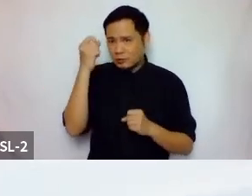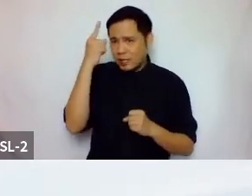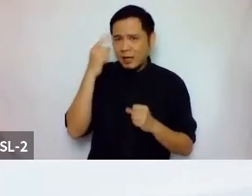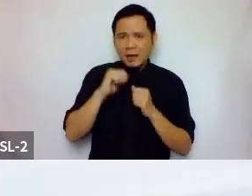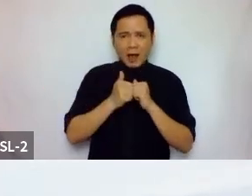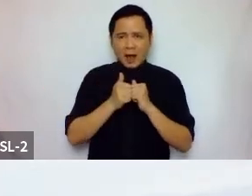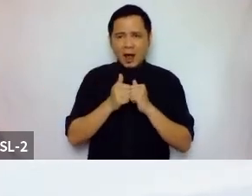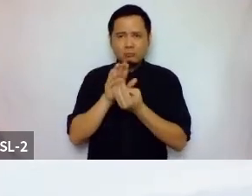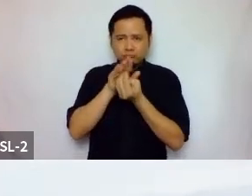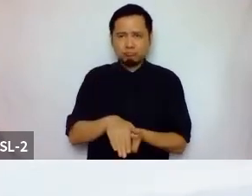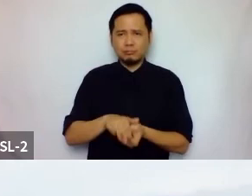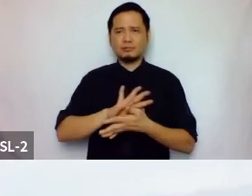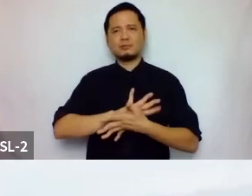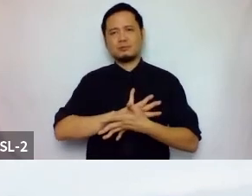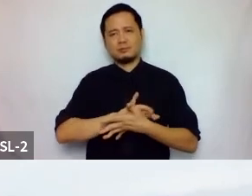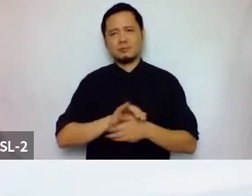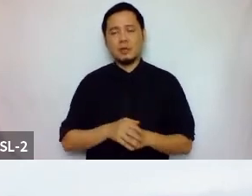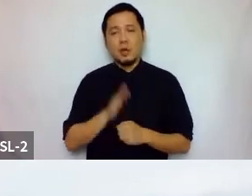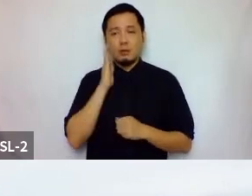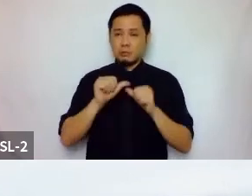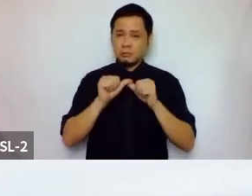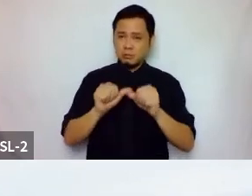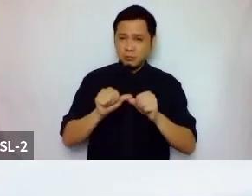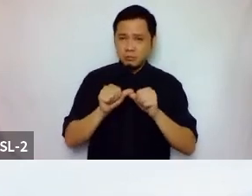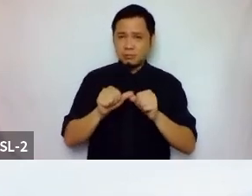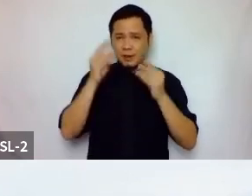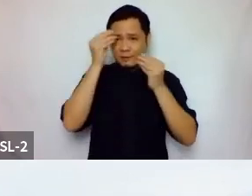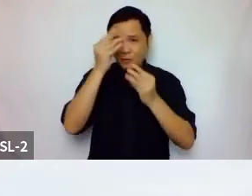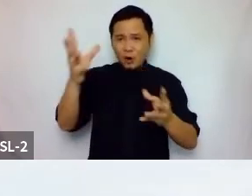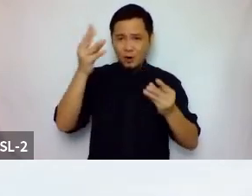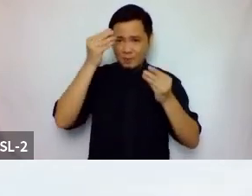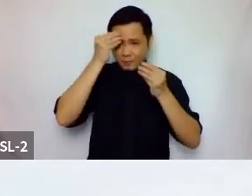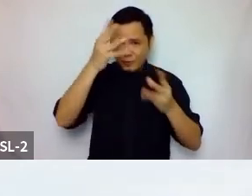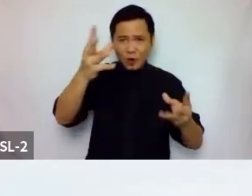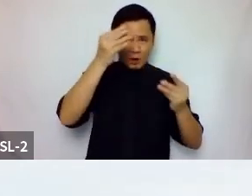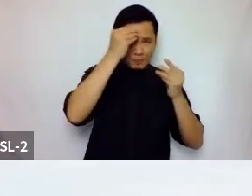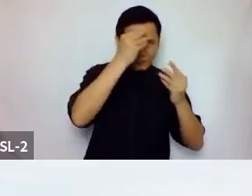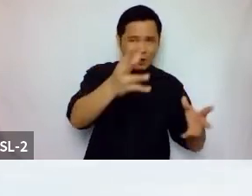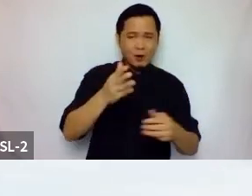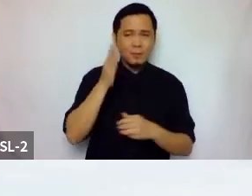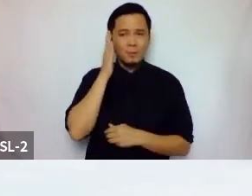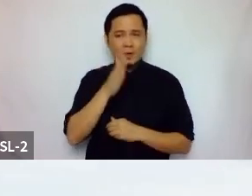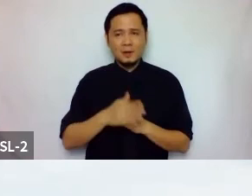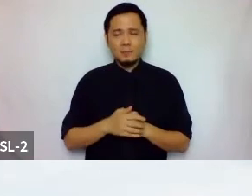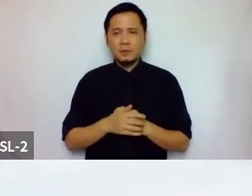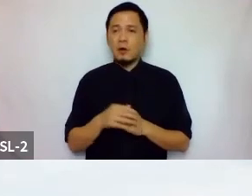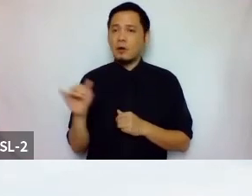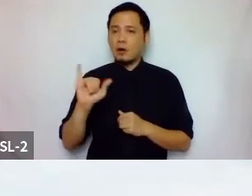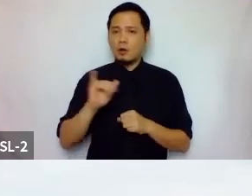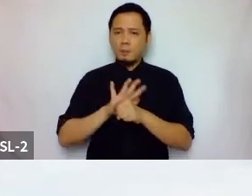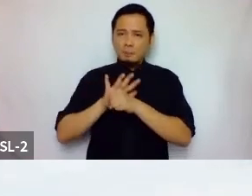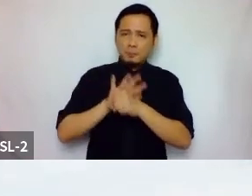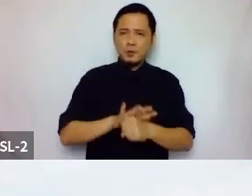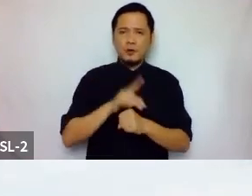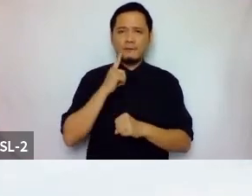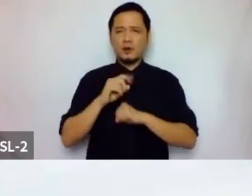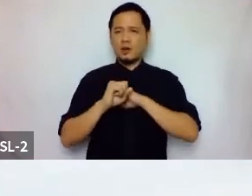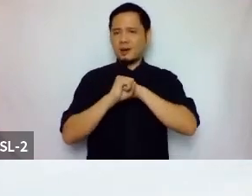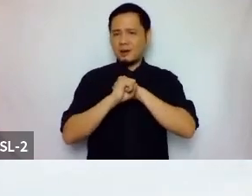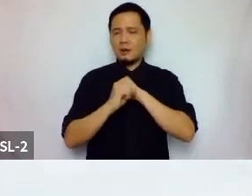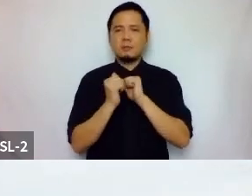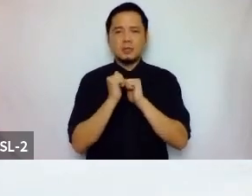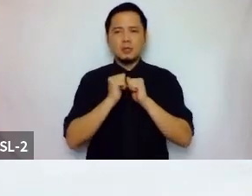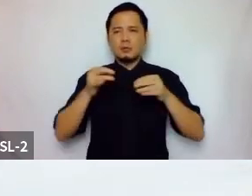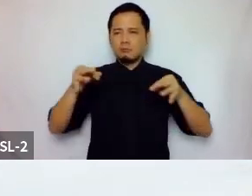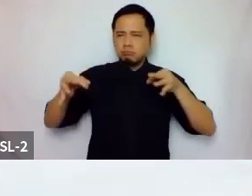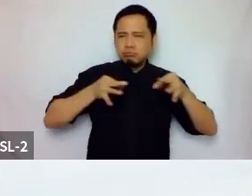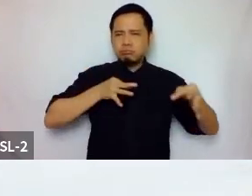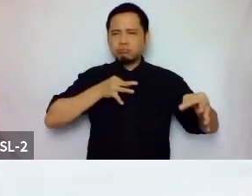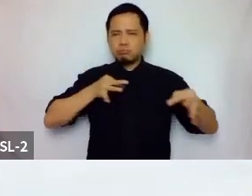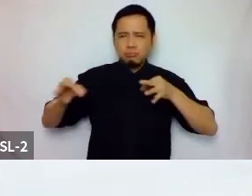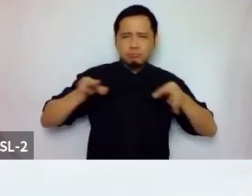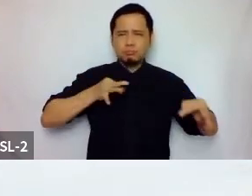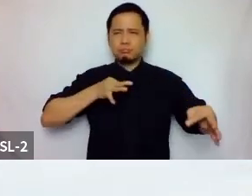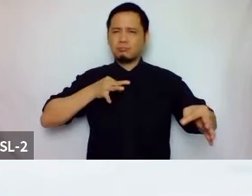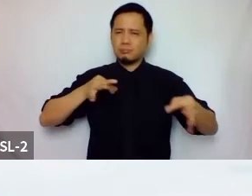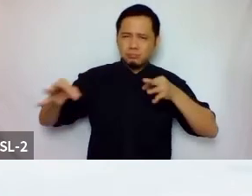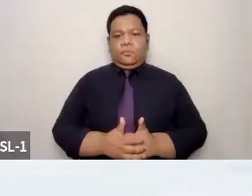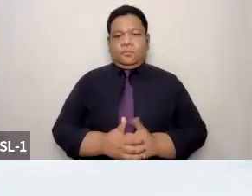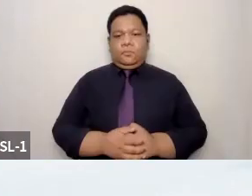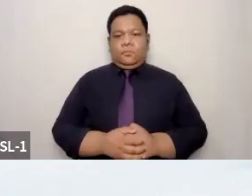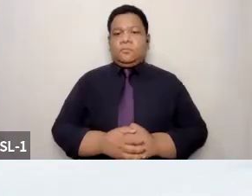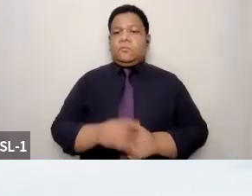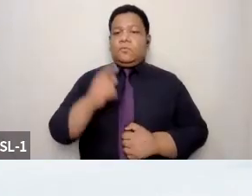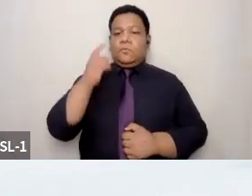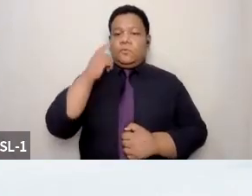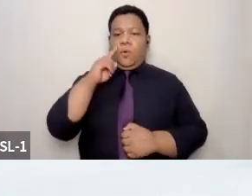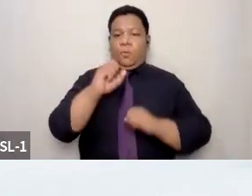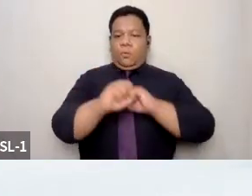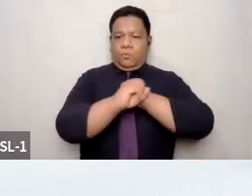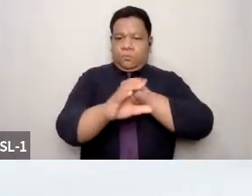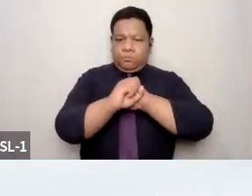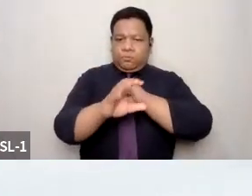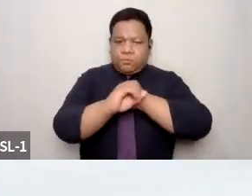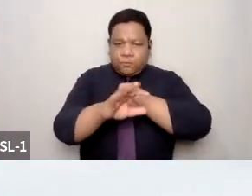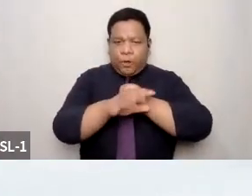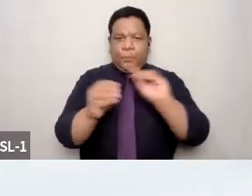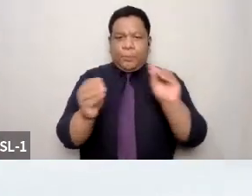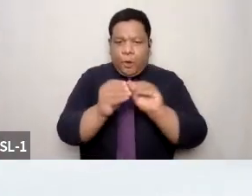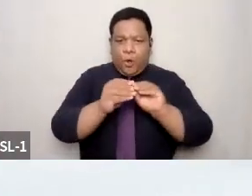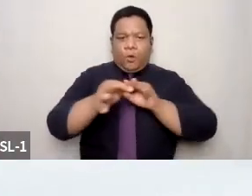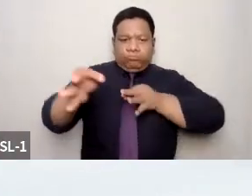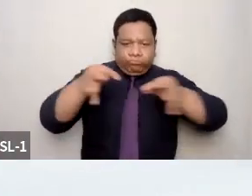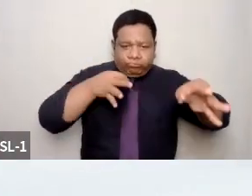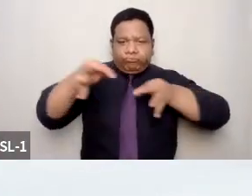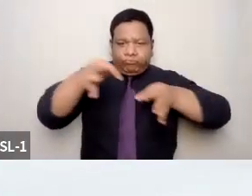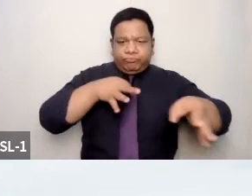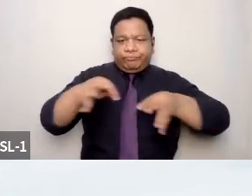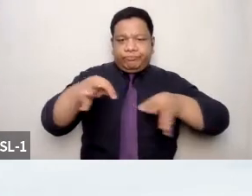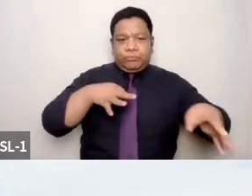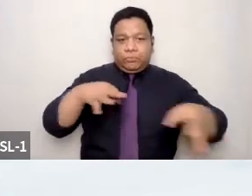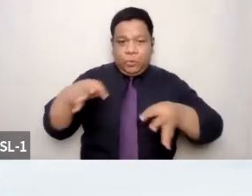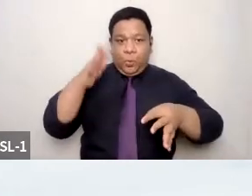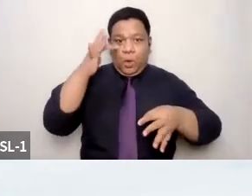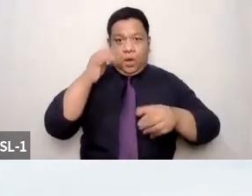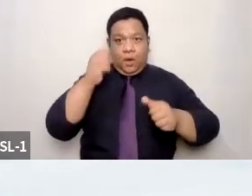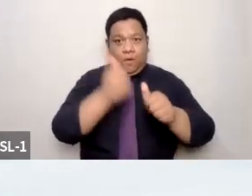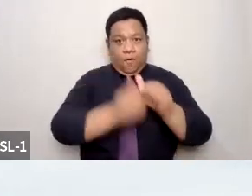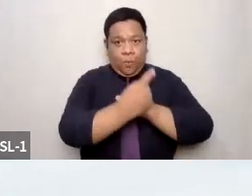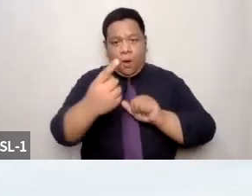We will continue to inform, inform, inform but at the same time, push for our advocacy which is to explain, explain, explain because everyone deserves to know and everyone deserves to understand what is happening.